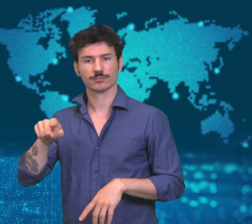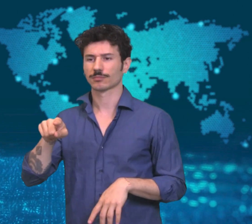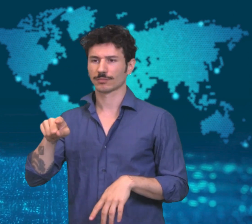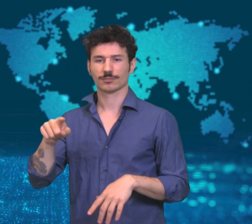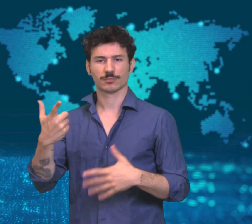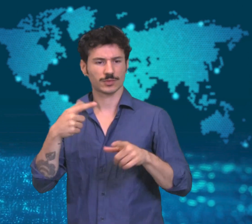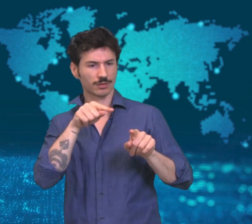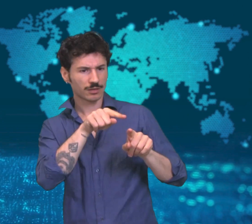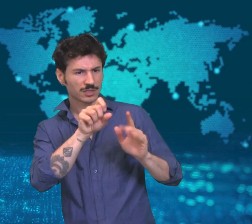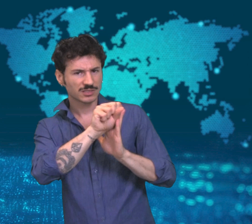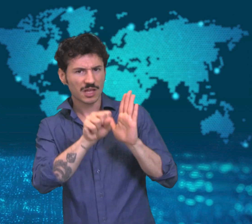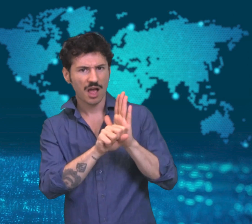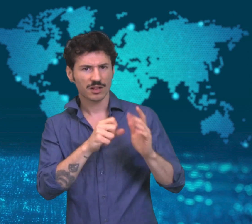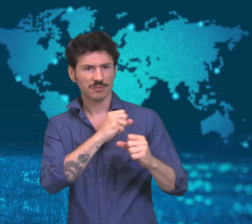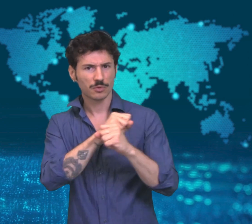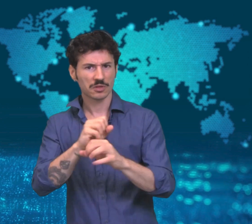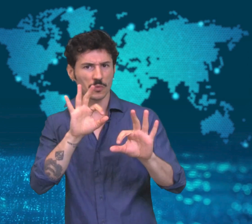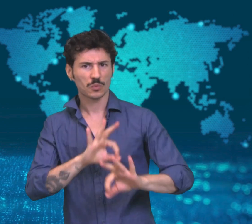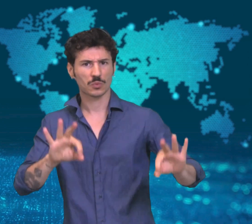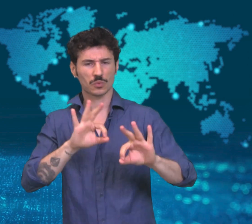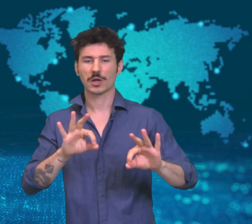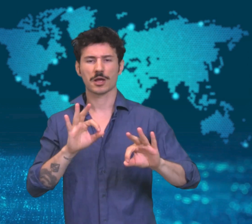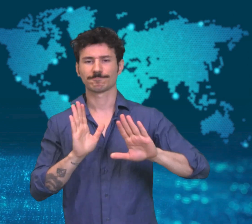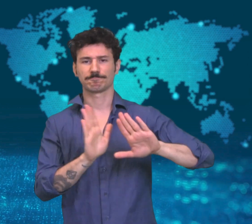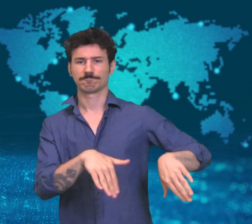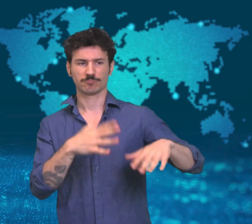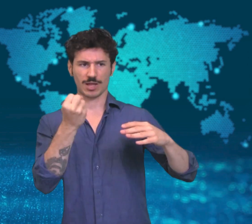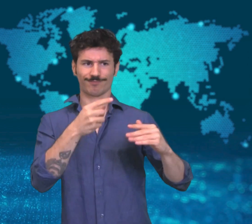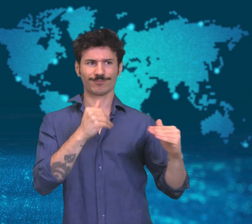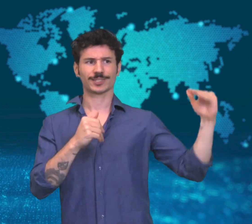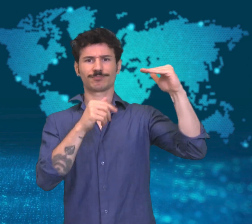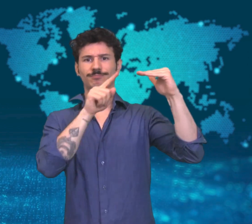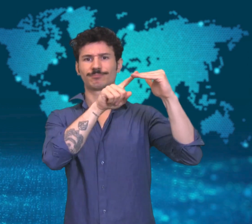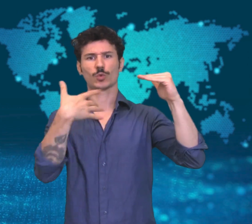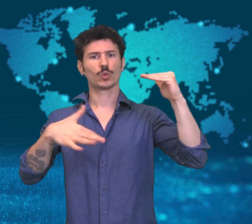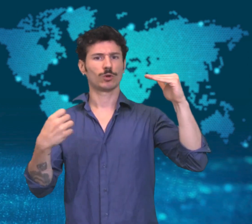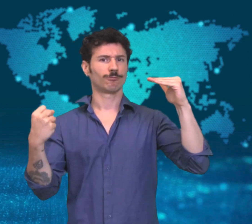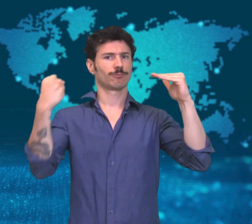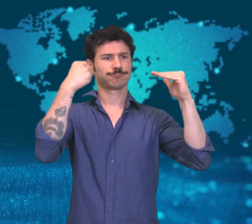discrimination because of their sexual orientation or